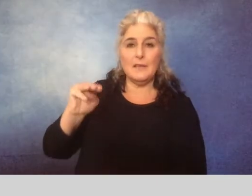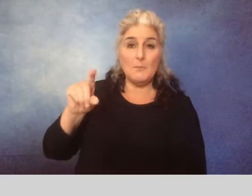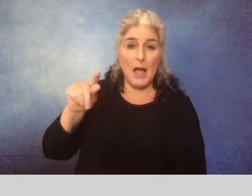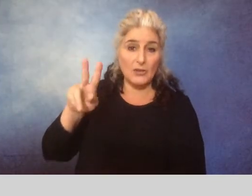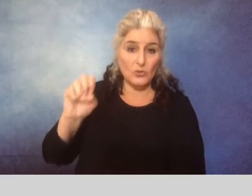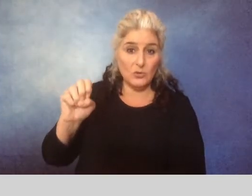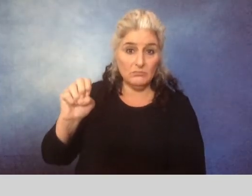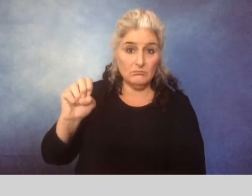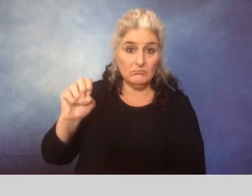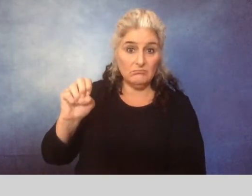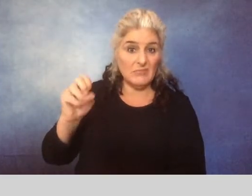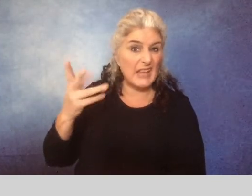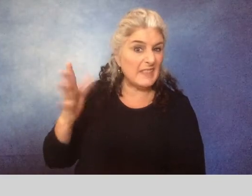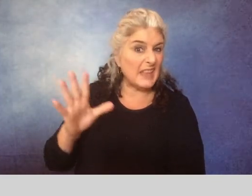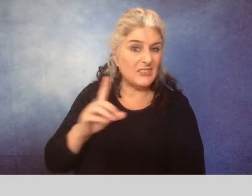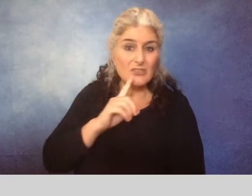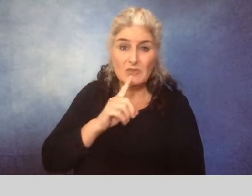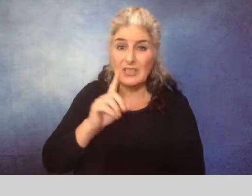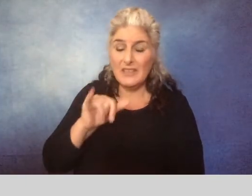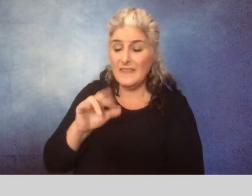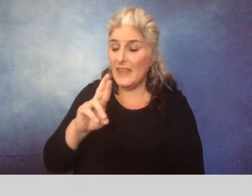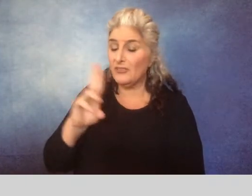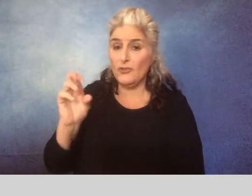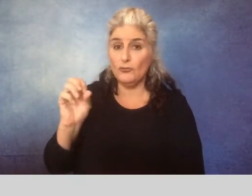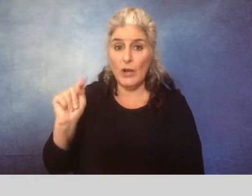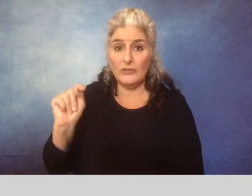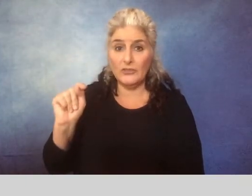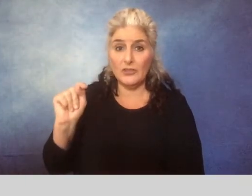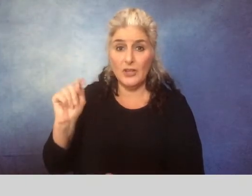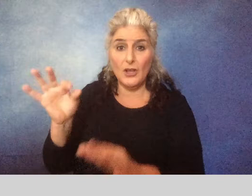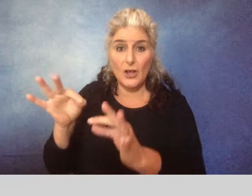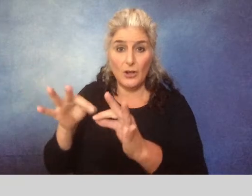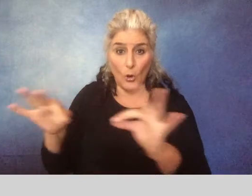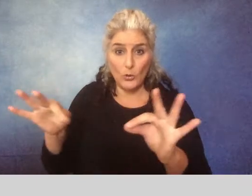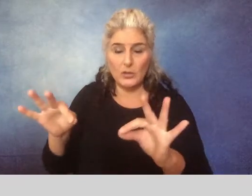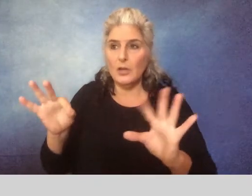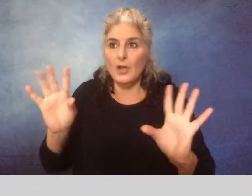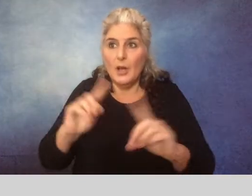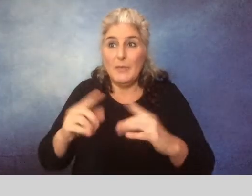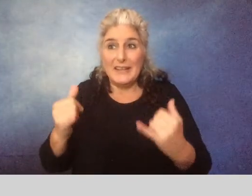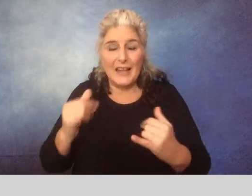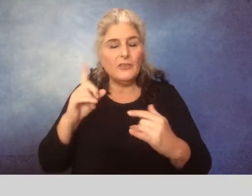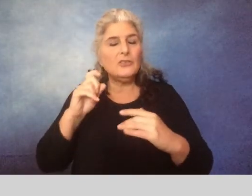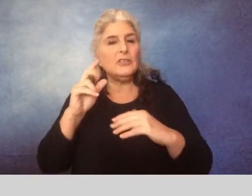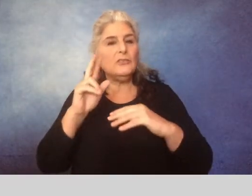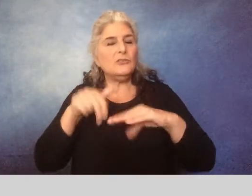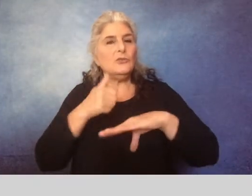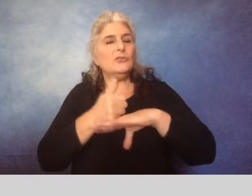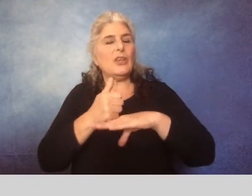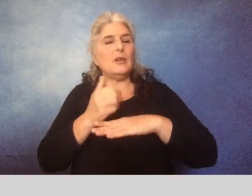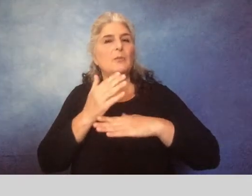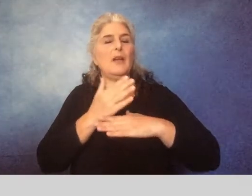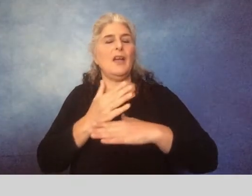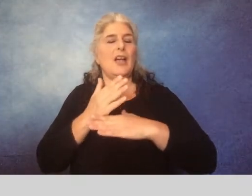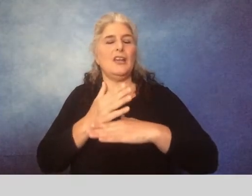That's the rust code. Now you just have to go through the process of building your shared library. "Maturin" to the rescue.